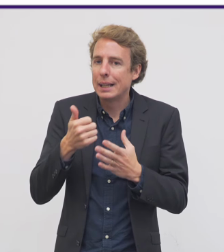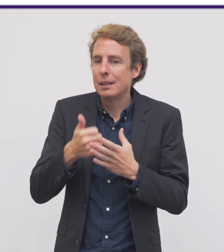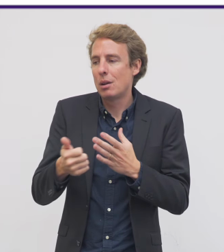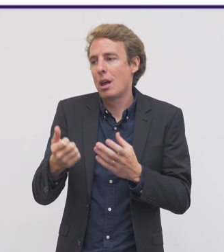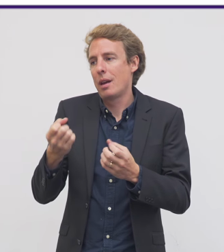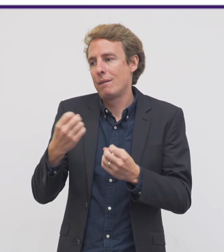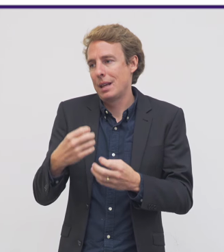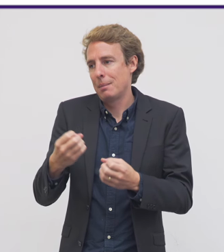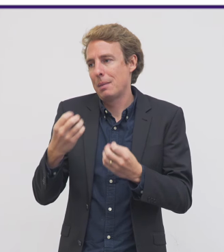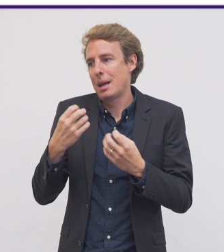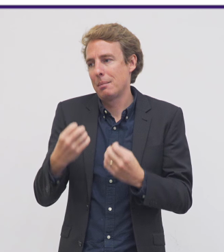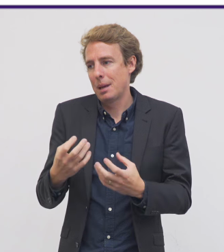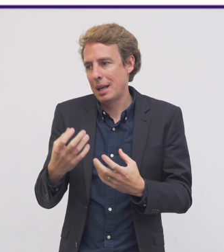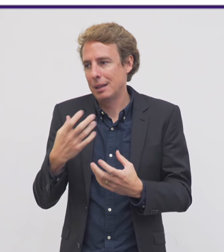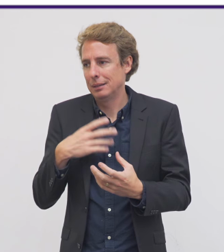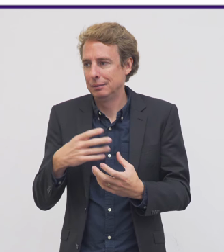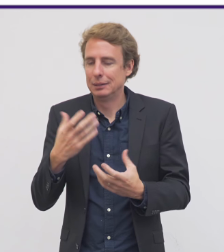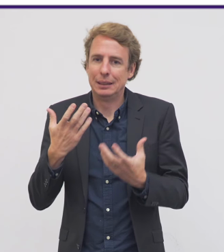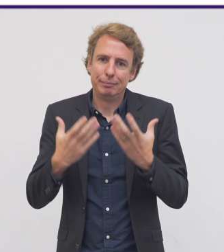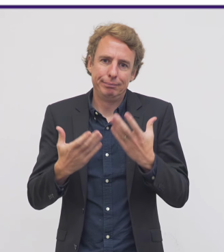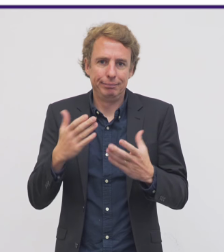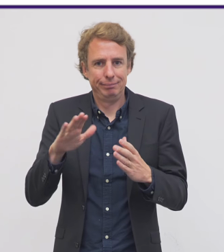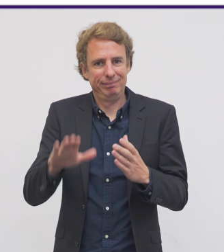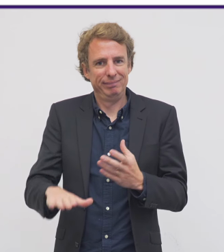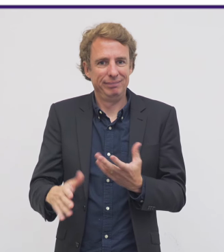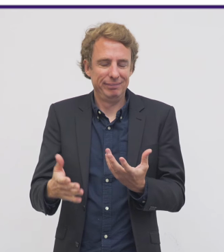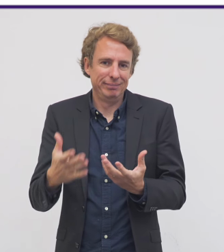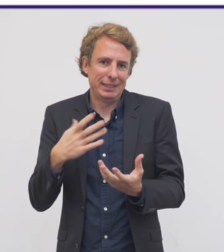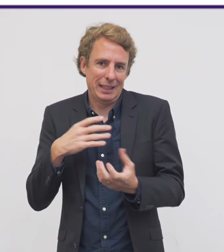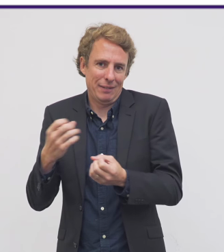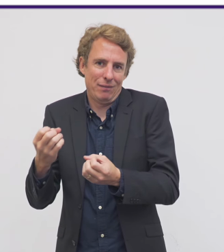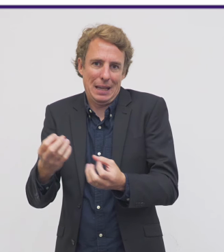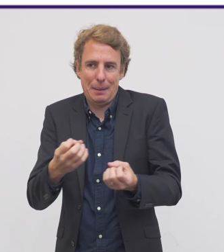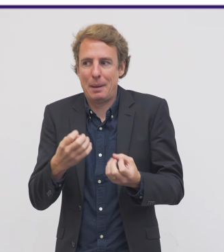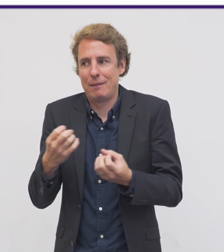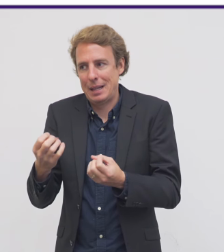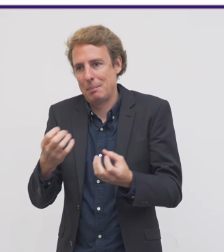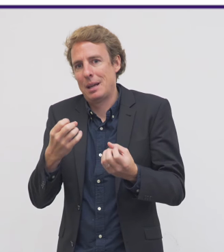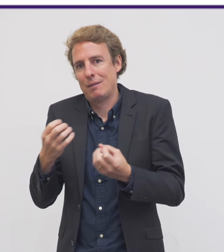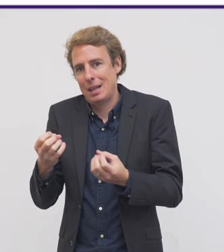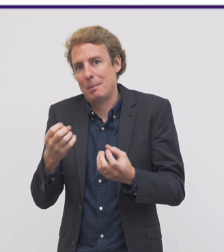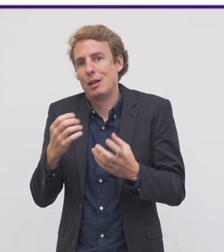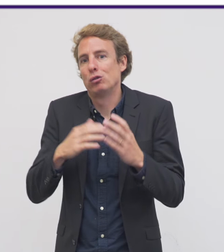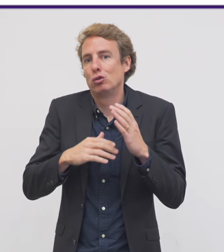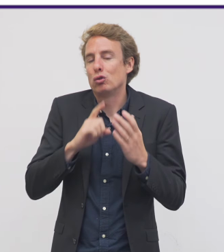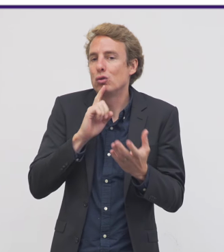That's what builds trust, that's what builds reliability.